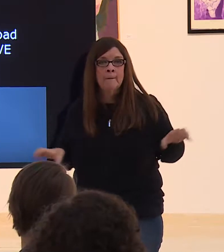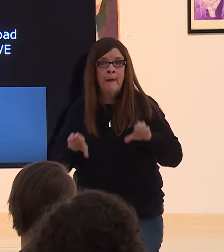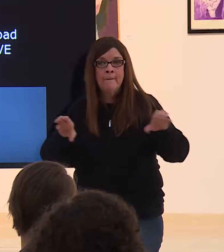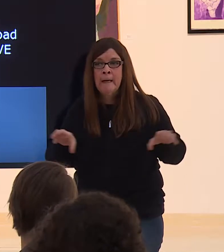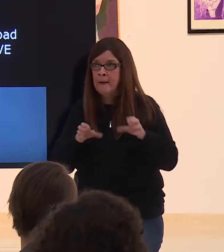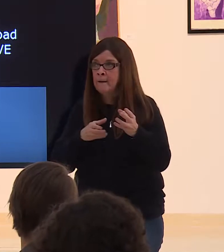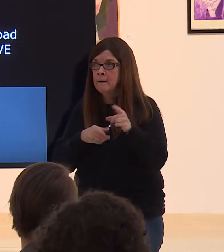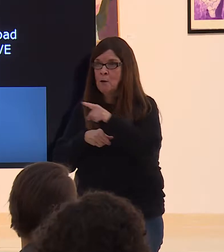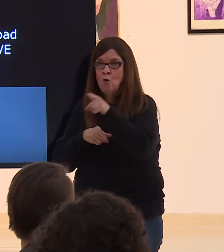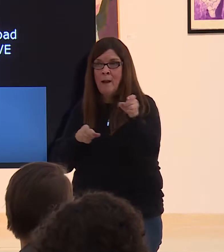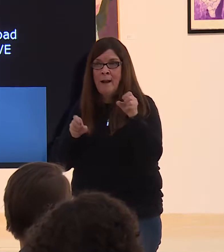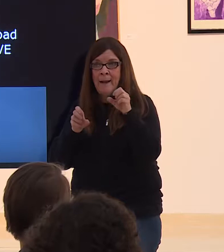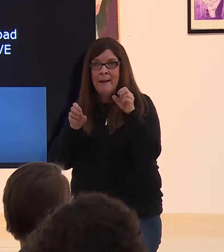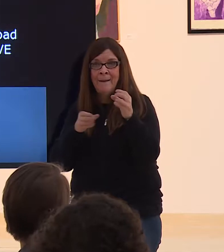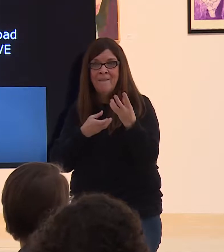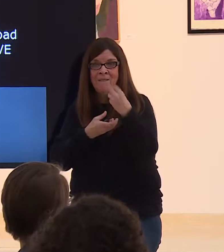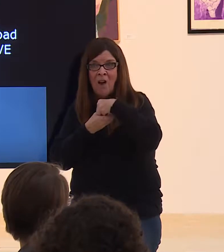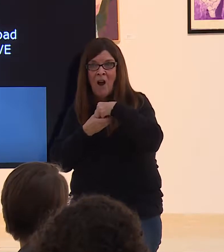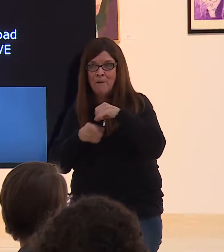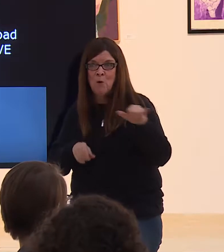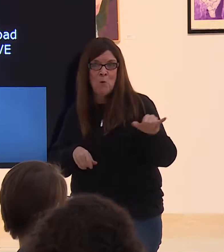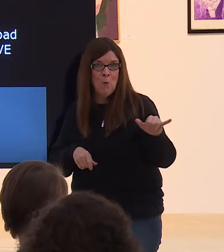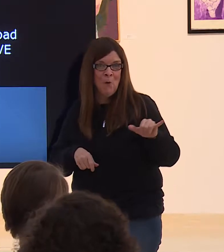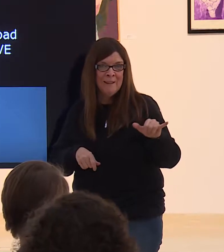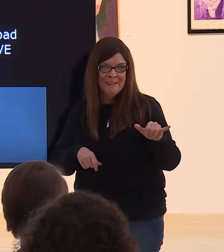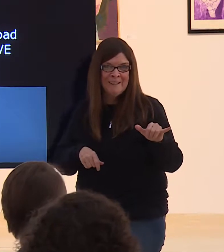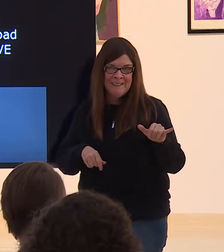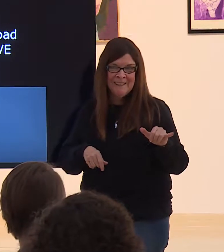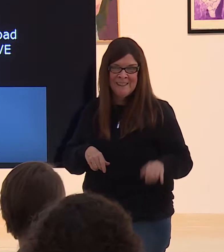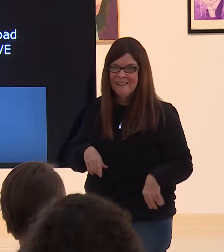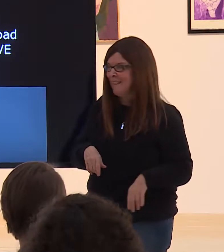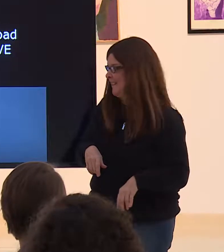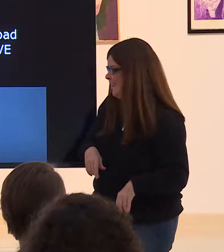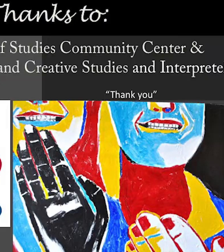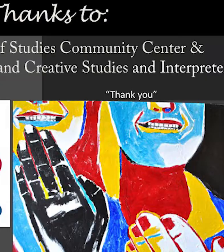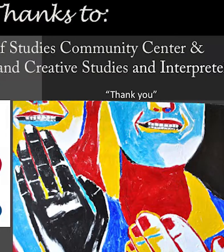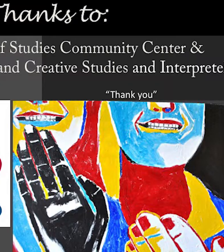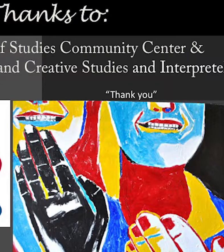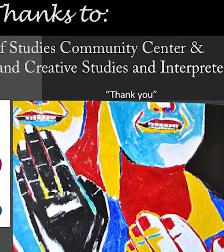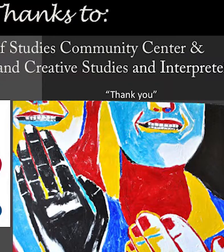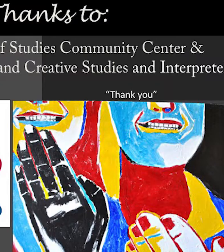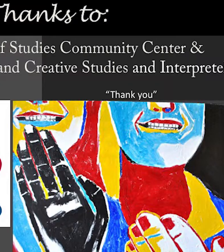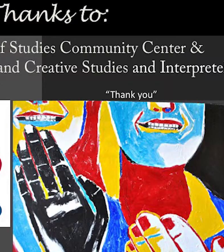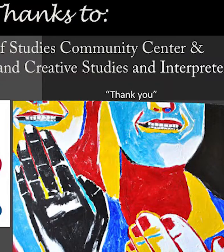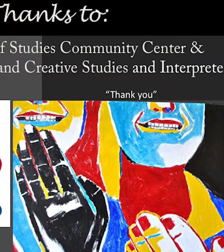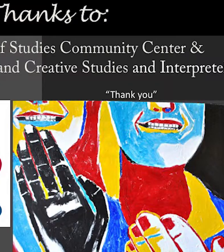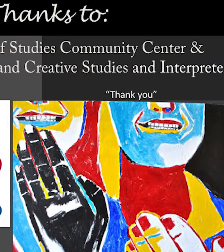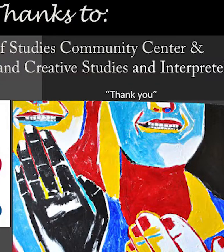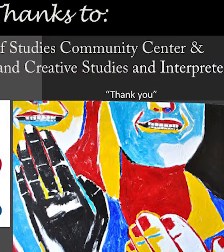We also have an art activity for all of us to get a little hands-on experience with this today.